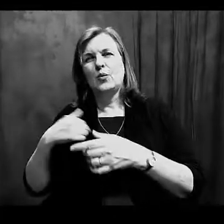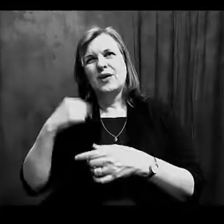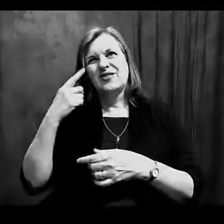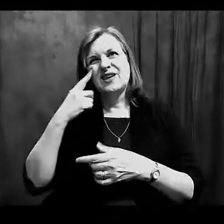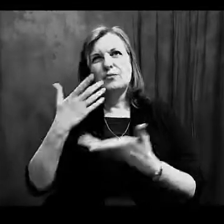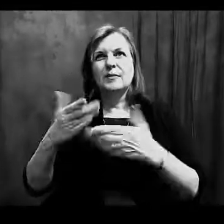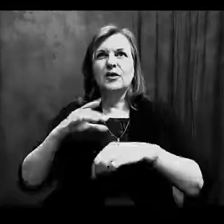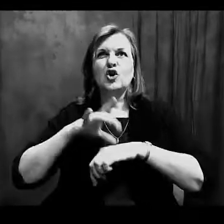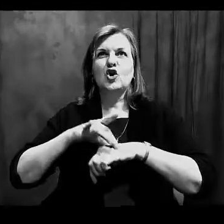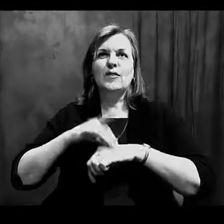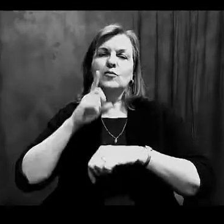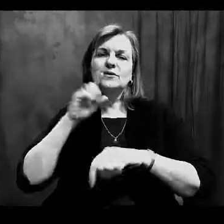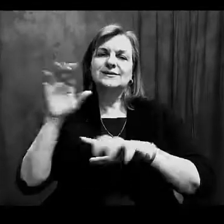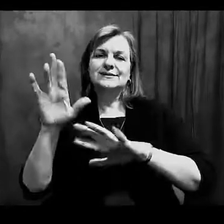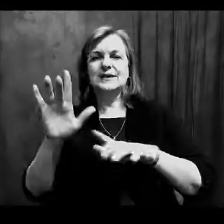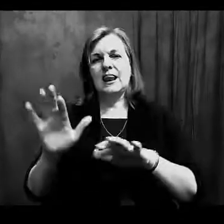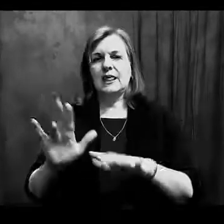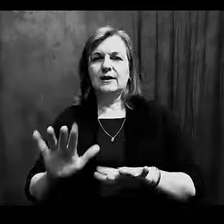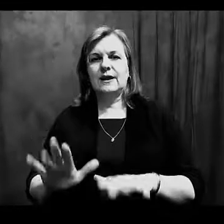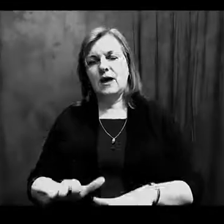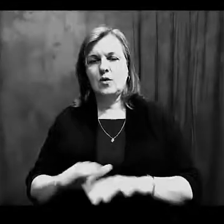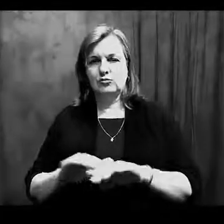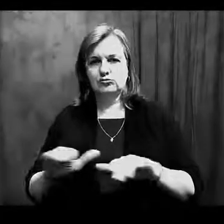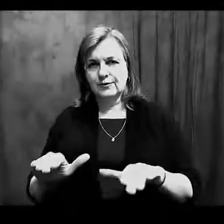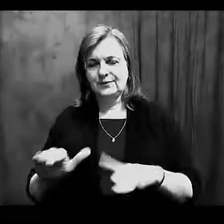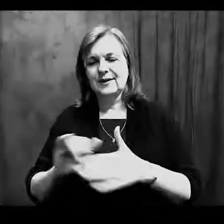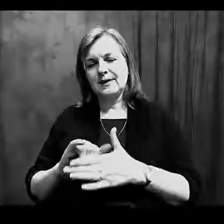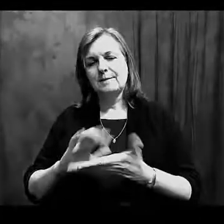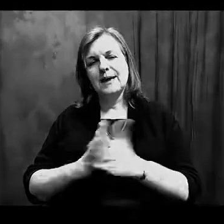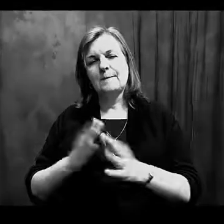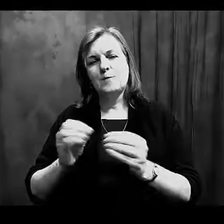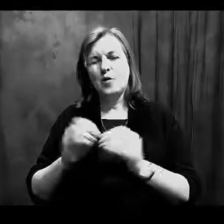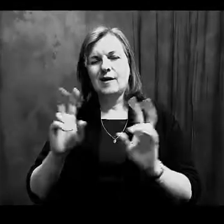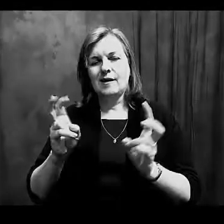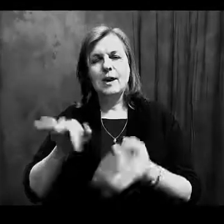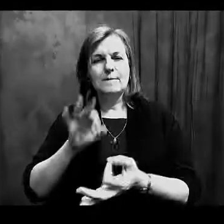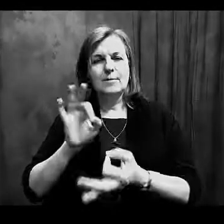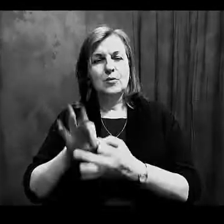settling and the earth was now more of a perfect place